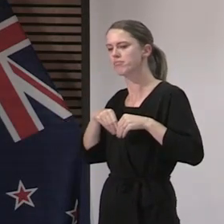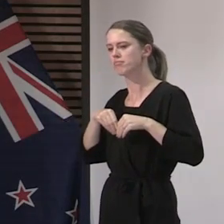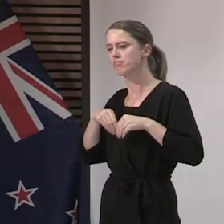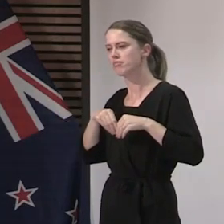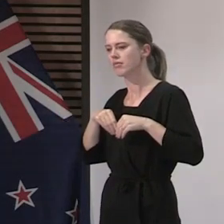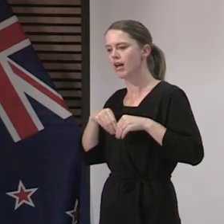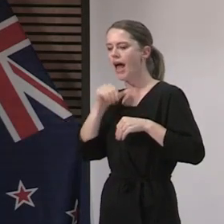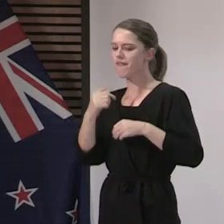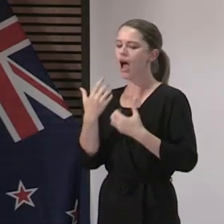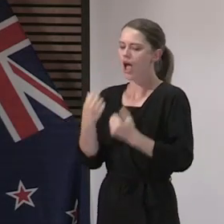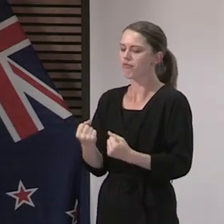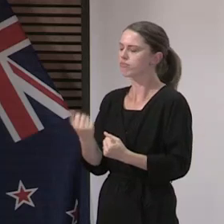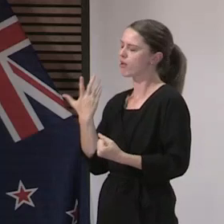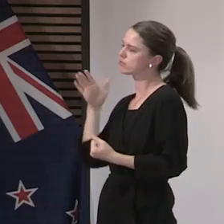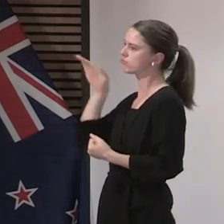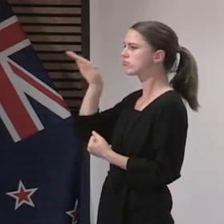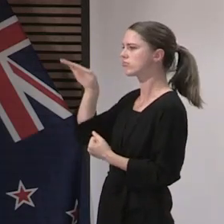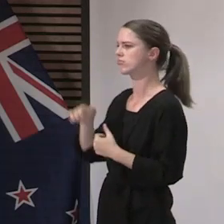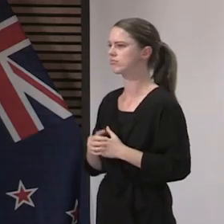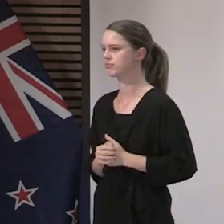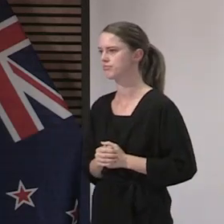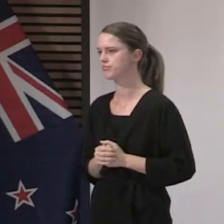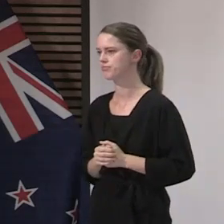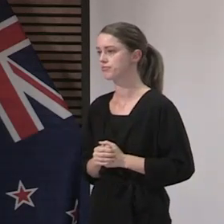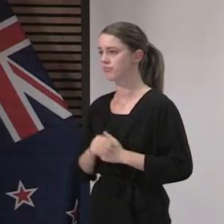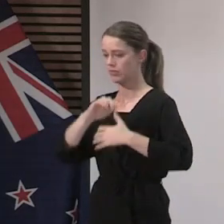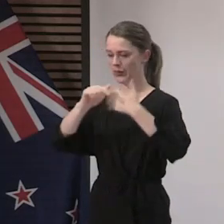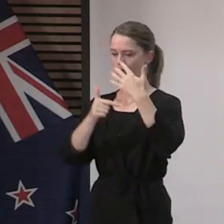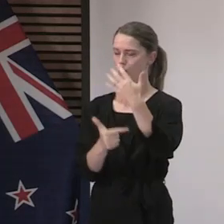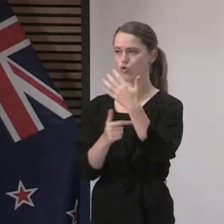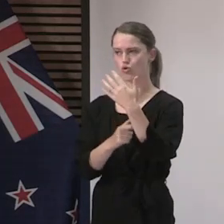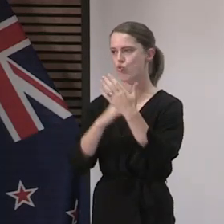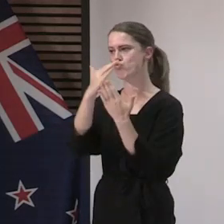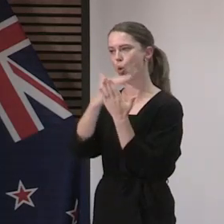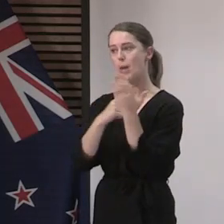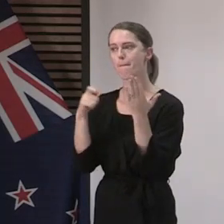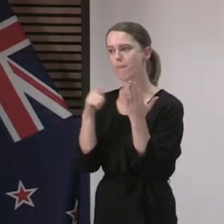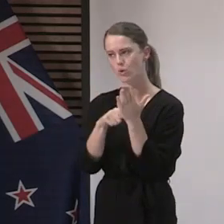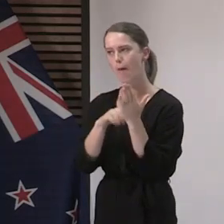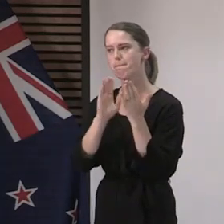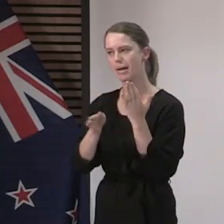only be successful if everyone is willing to play their part